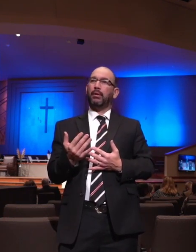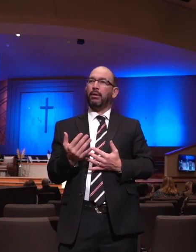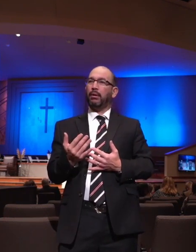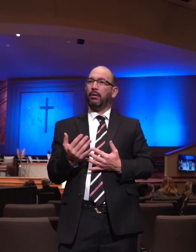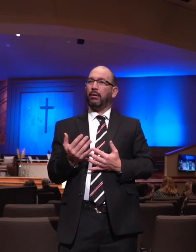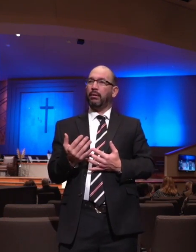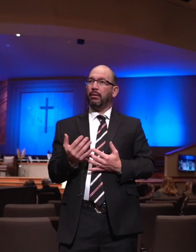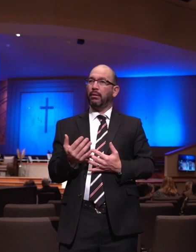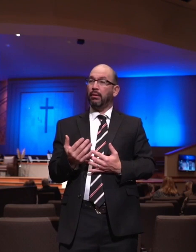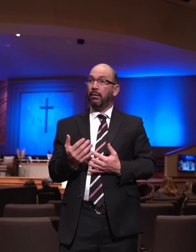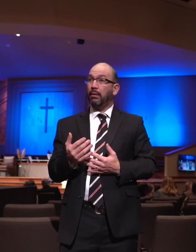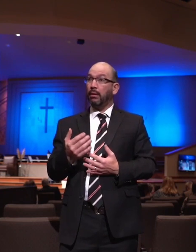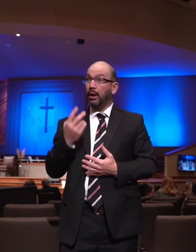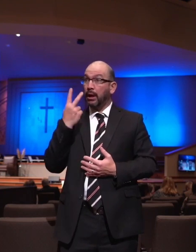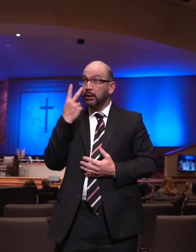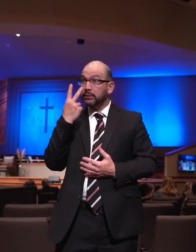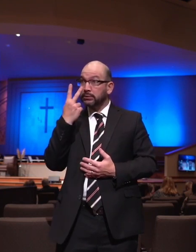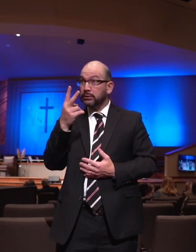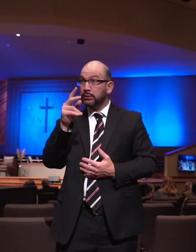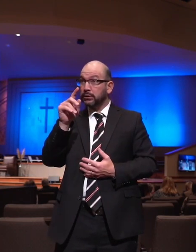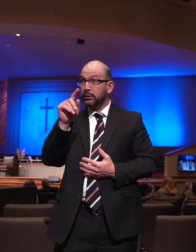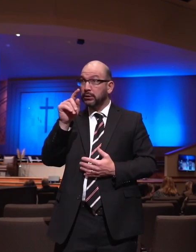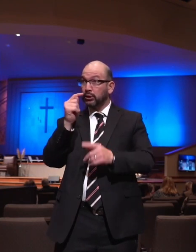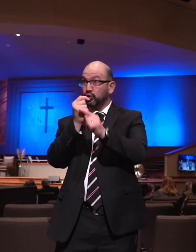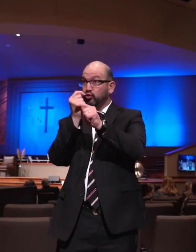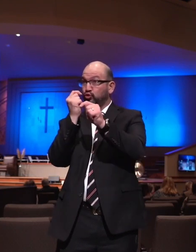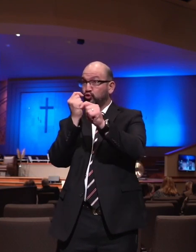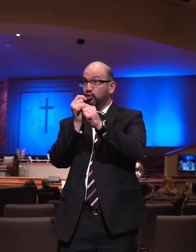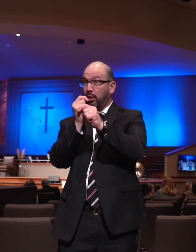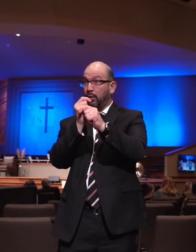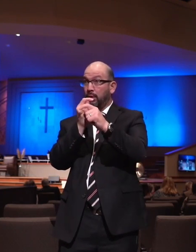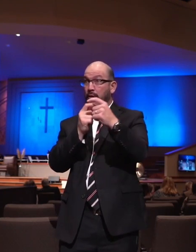coming the other way and it's on the only hill in the city of